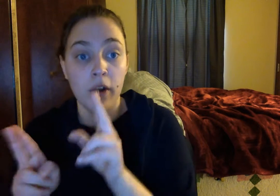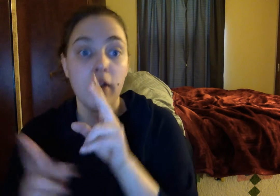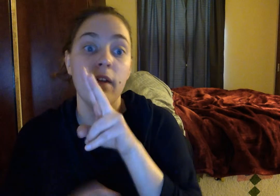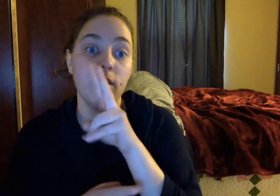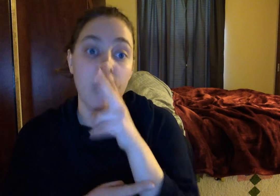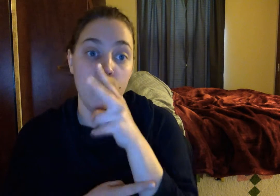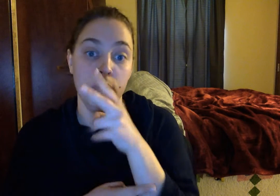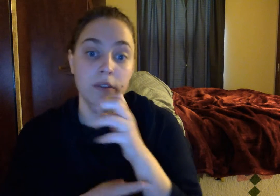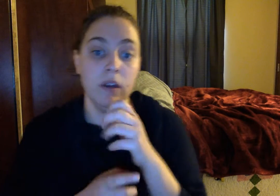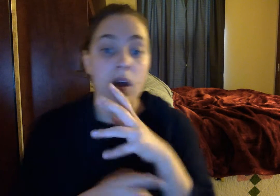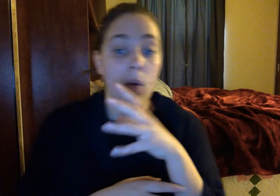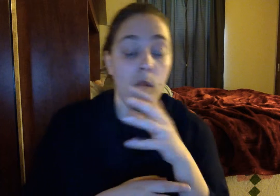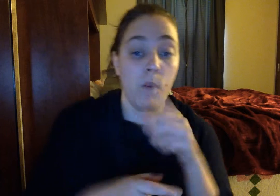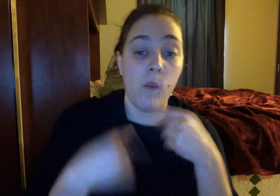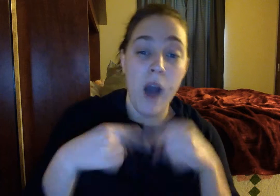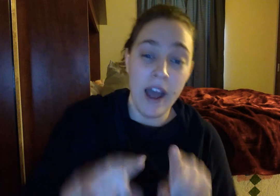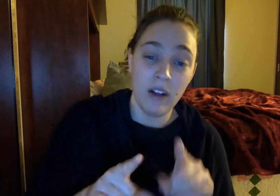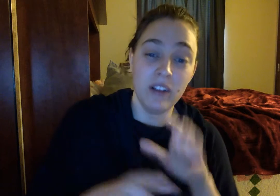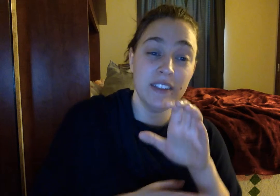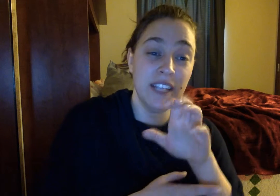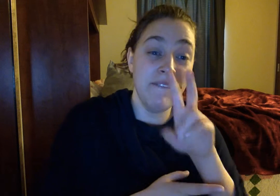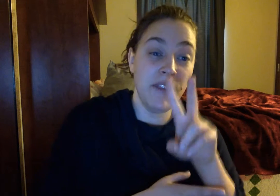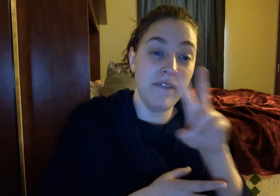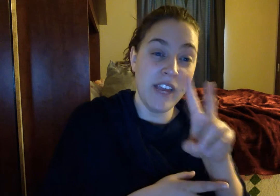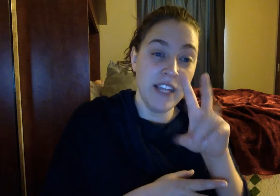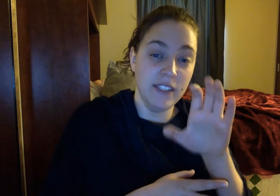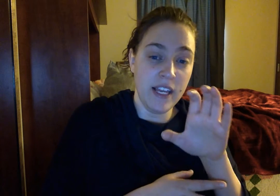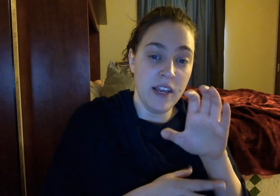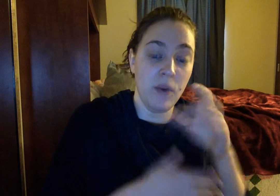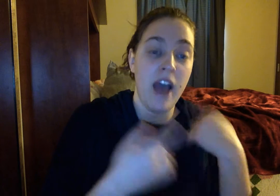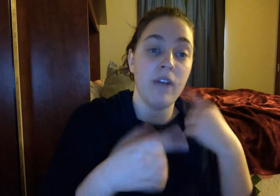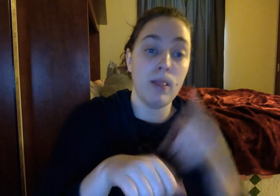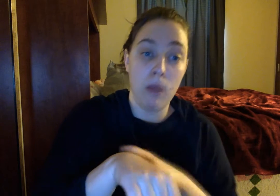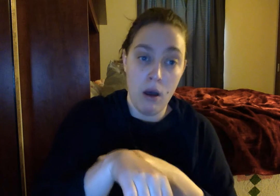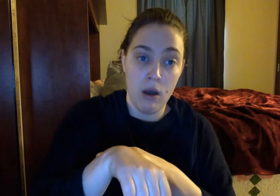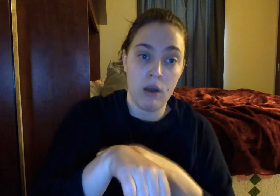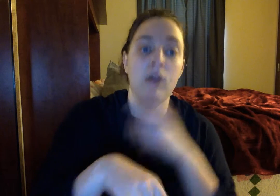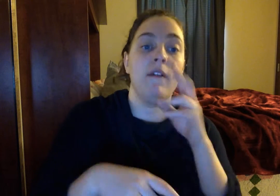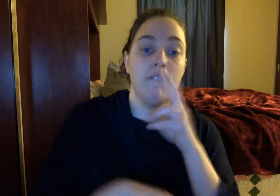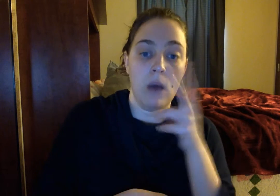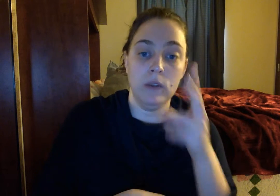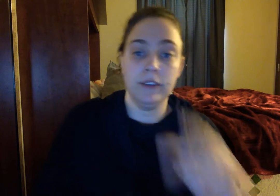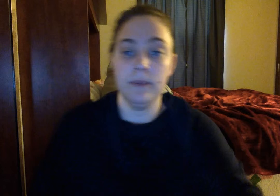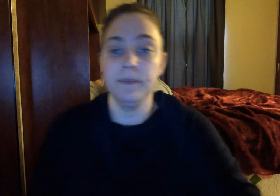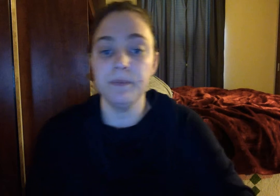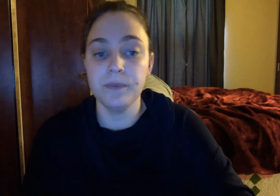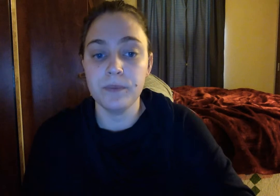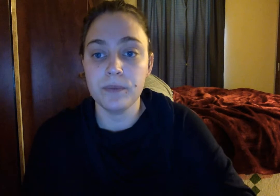The process of Process of Picture Sort: Before students begin reading, they can sort pictures by beginning sounds, ending sounds, vowel sounds, and number of syllables. Under the given columns, what picture did you hear that would be placed in which letter or sound column. The process of Word Sort: Word Sorts are activities where students that began reading can categorize words according to the characteristics of words to increase understanding English language. Using Consonant Vowel Consonant or CVC OR Consonant Vowel Vowel Consonant (CVVC), or the words are set using vowel or consonants.